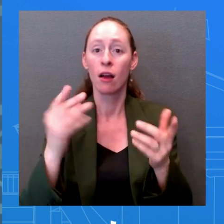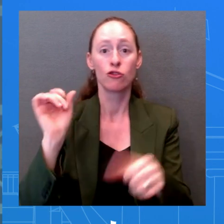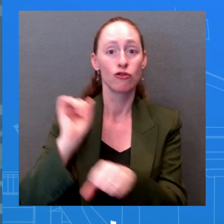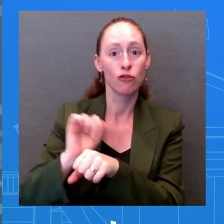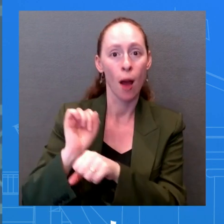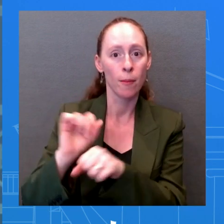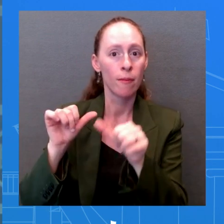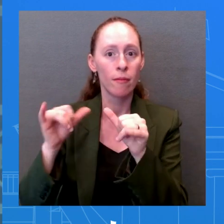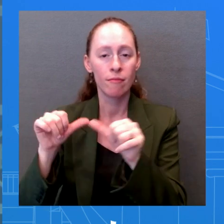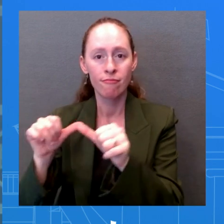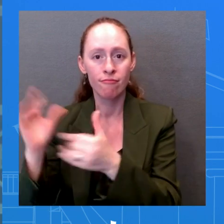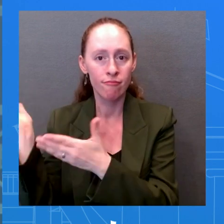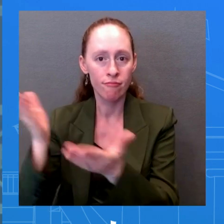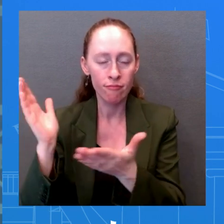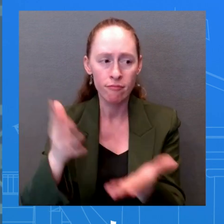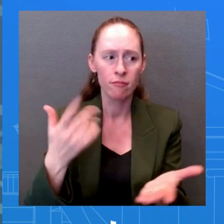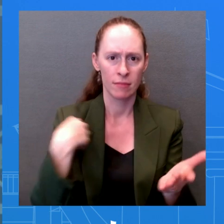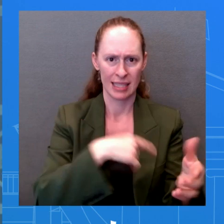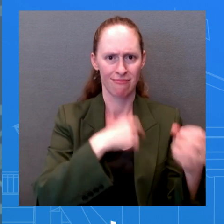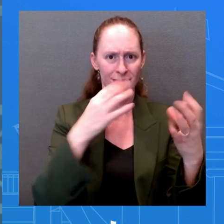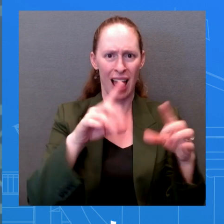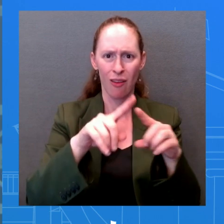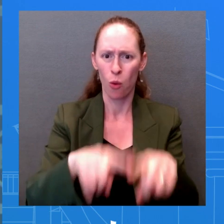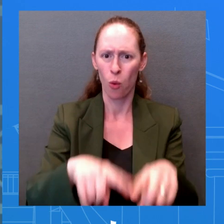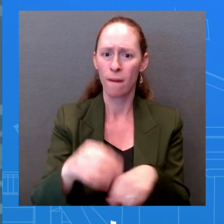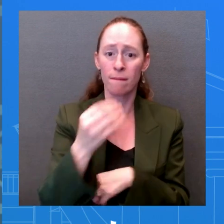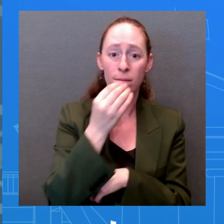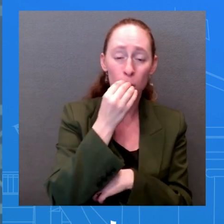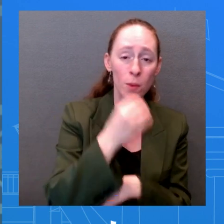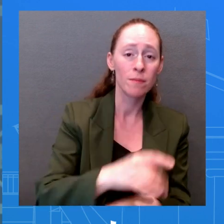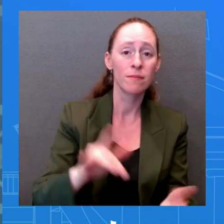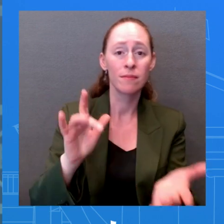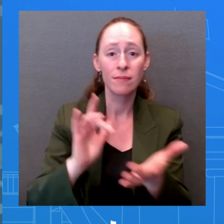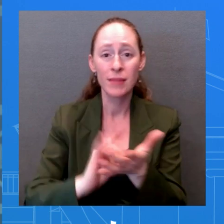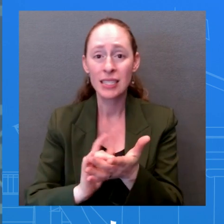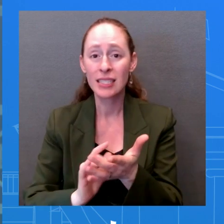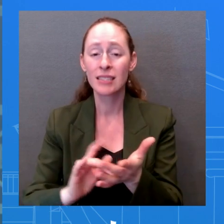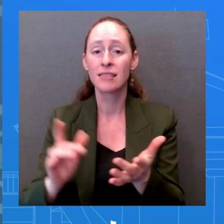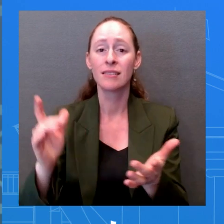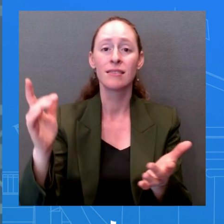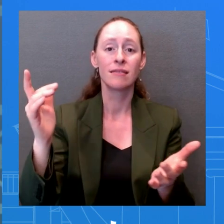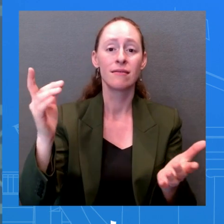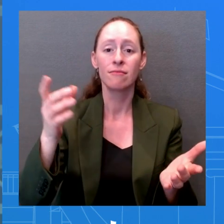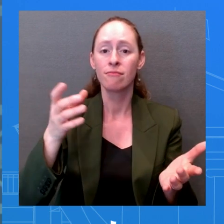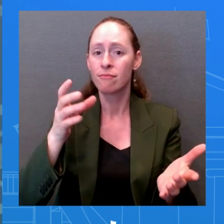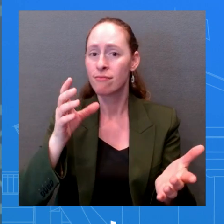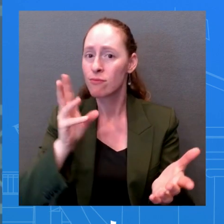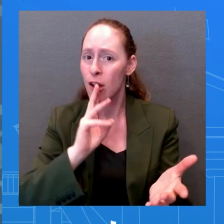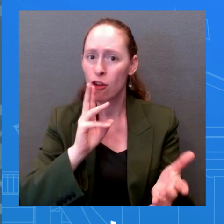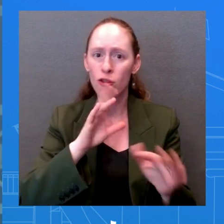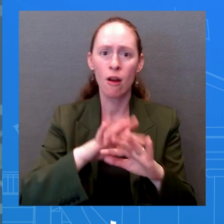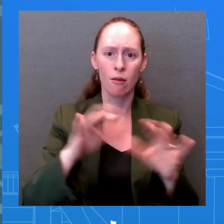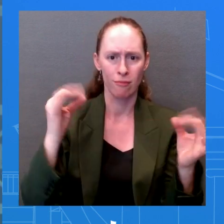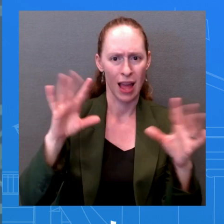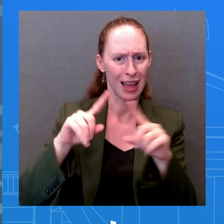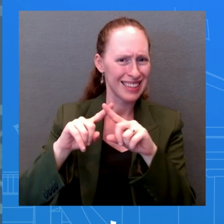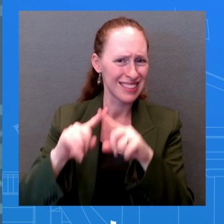and more to communities across America every day. The agreement includes well-deserved pay raises,